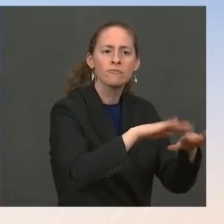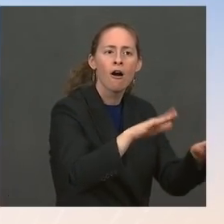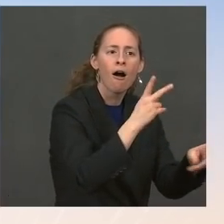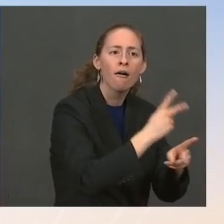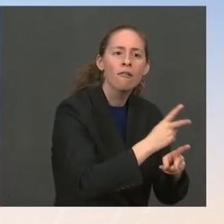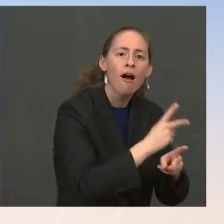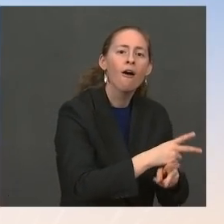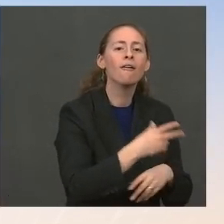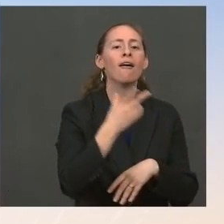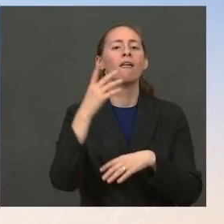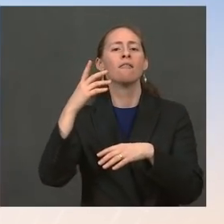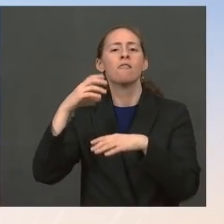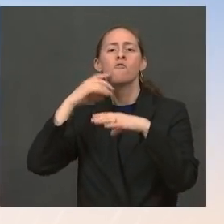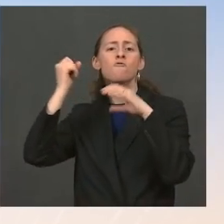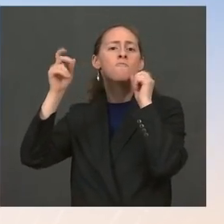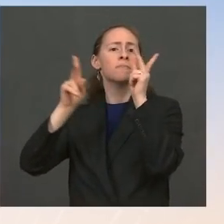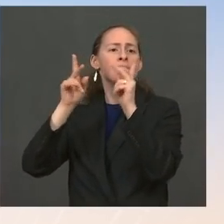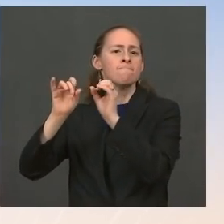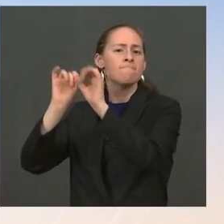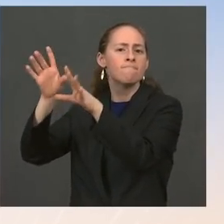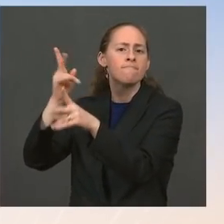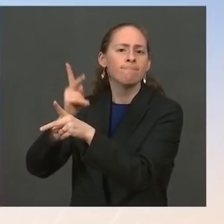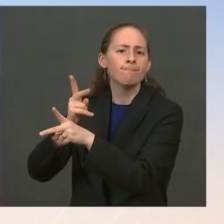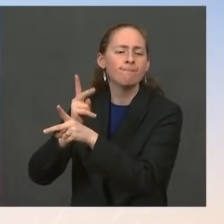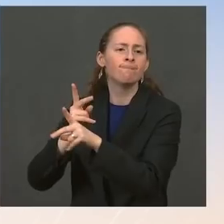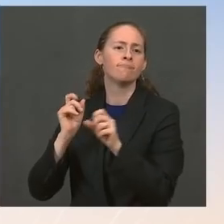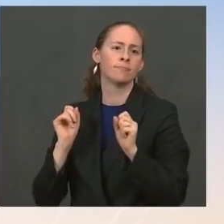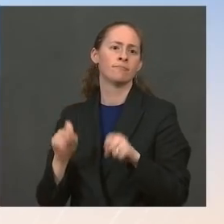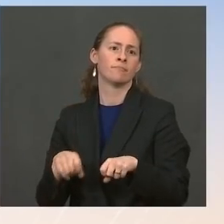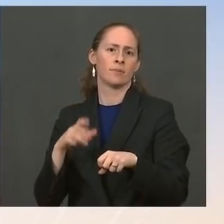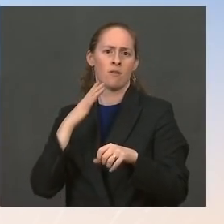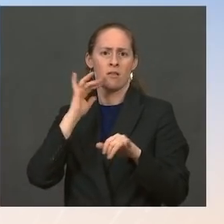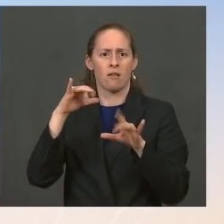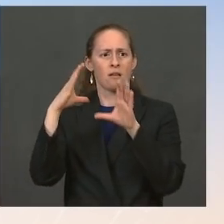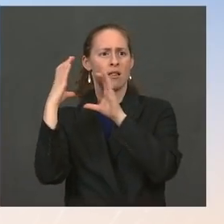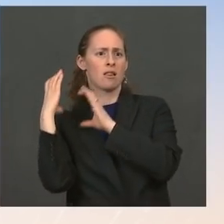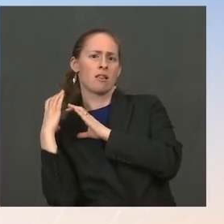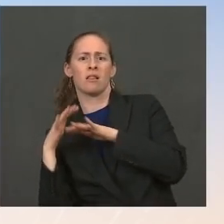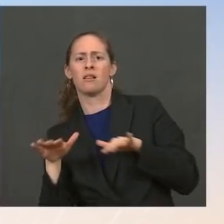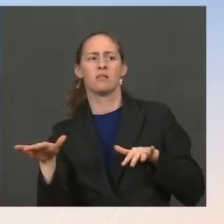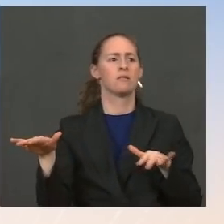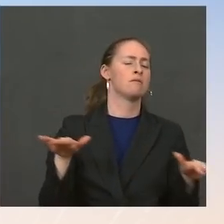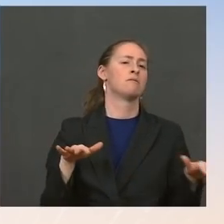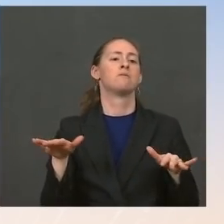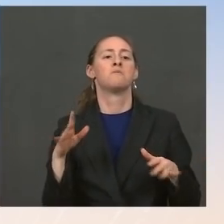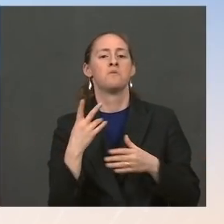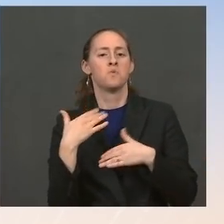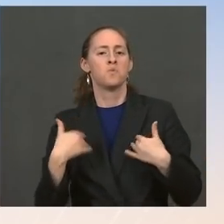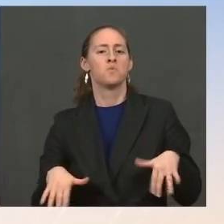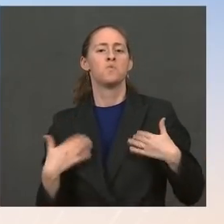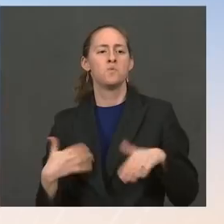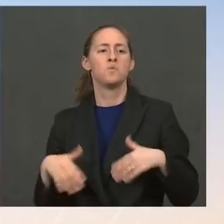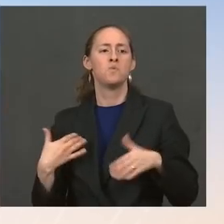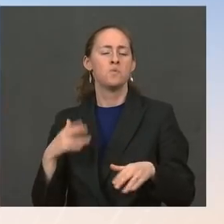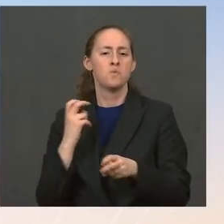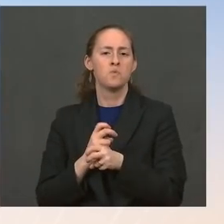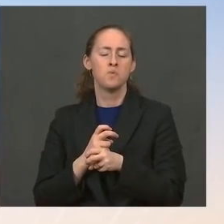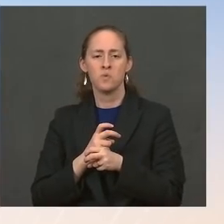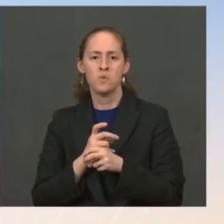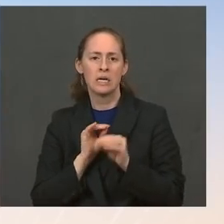these are all costs on families that impact what they're able to afford in their daily lives. And, certainly, the impact on military families --